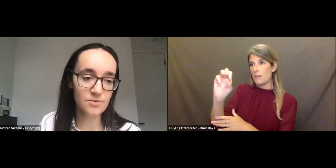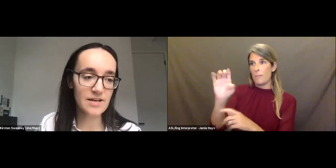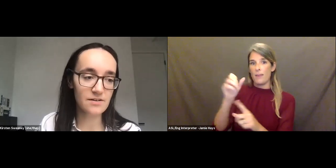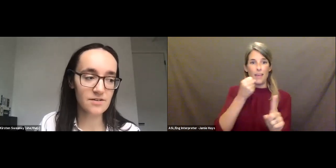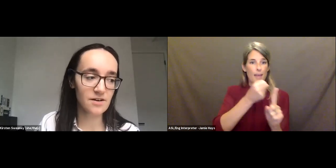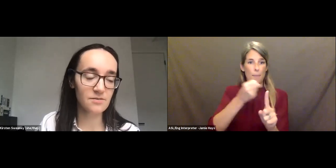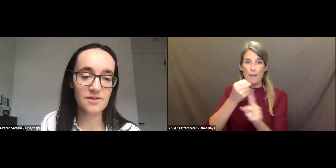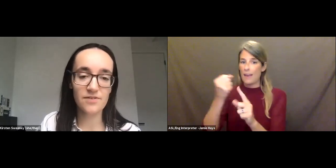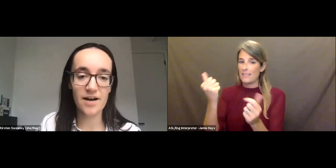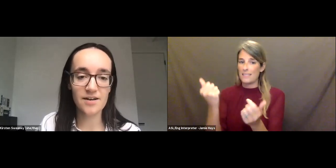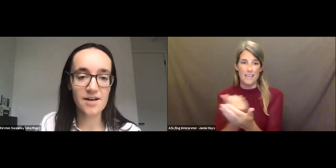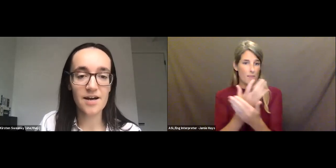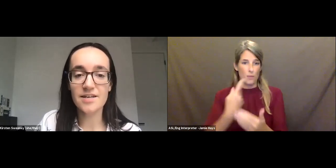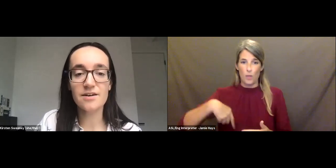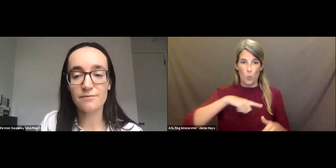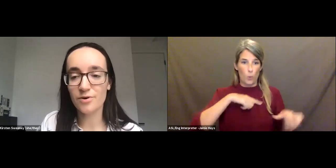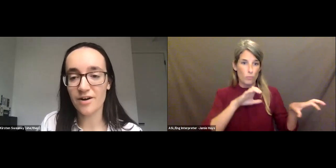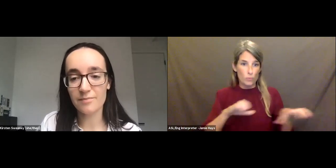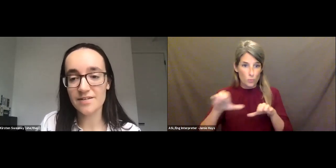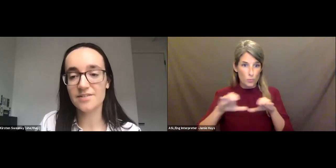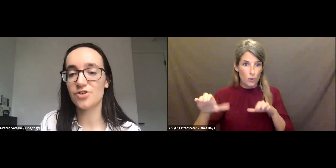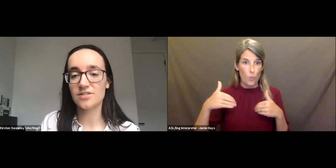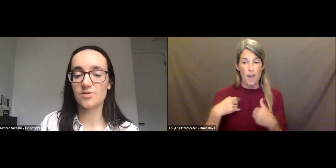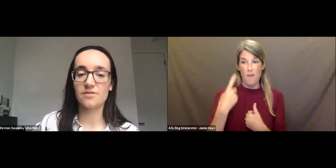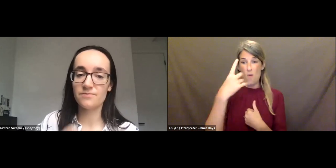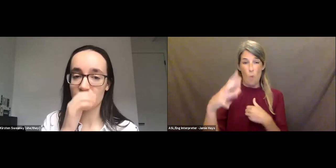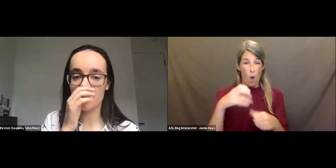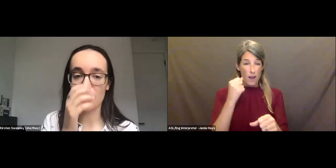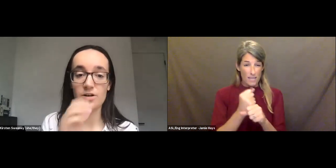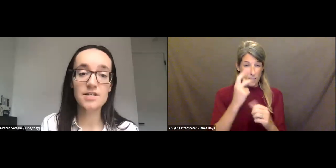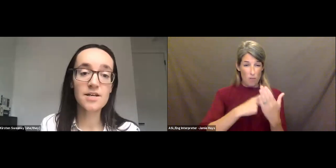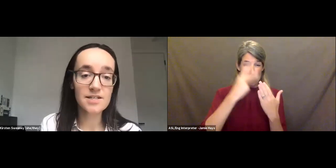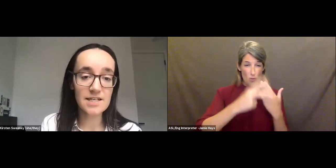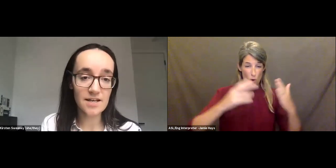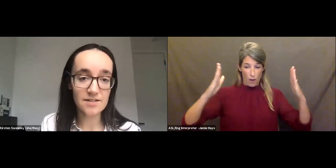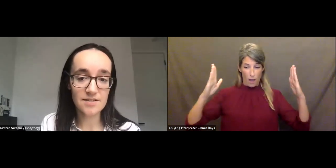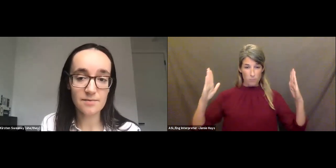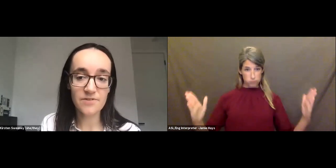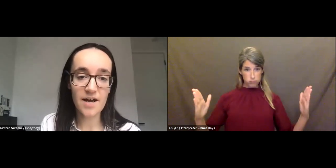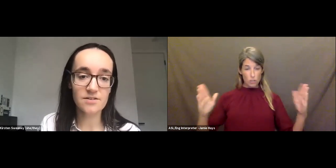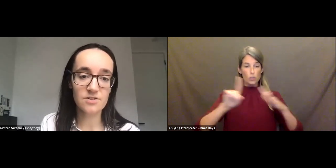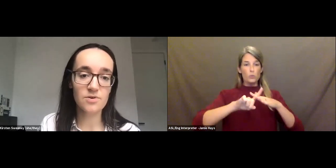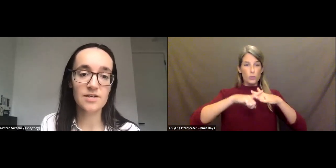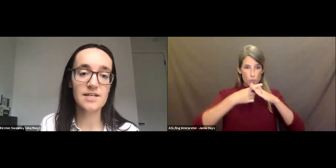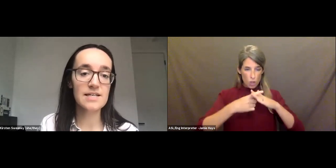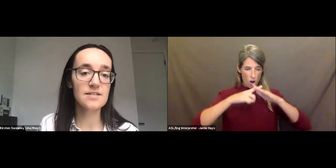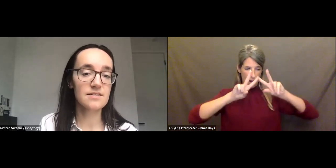doing. And you know, we've got a year of programming to just sort of start digging into some of that. And so we're excited to